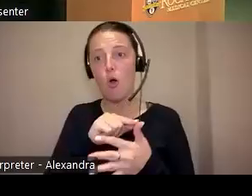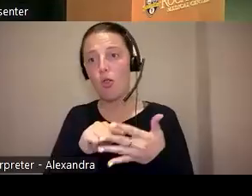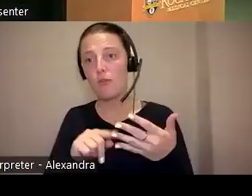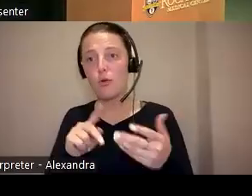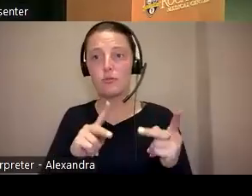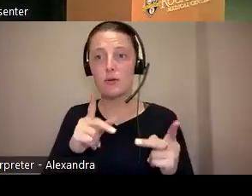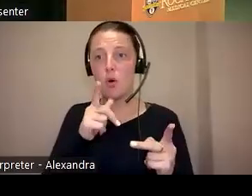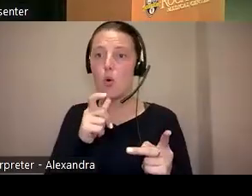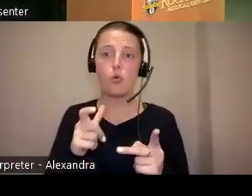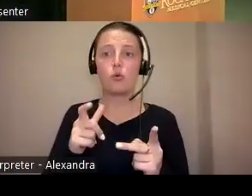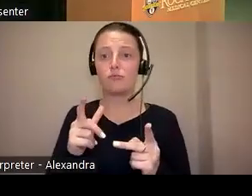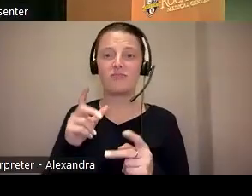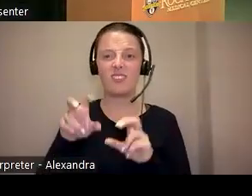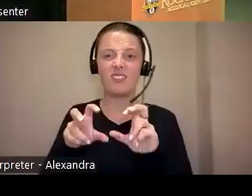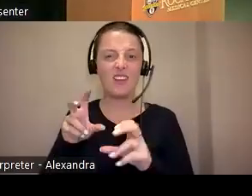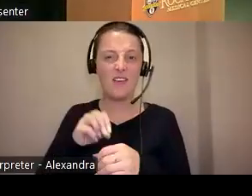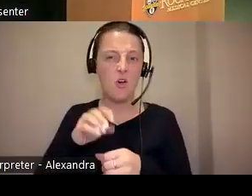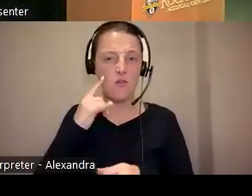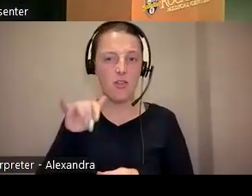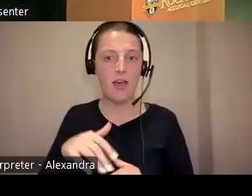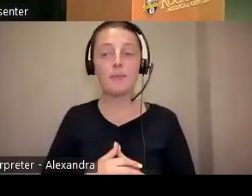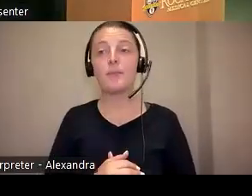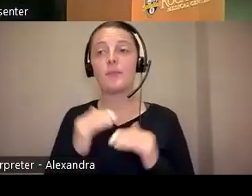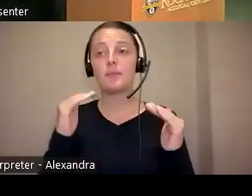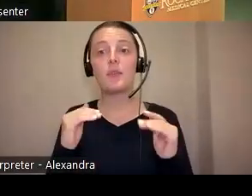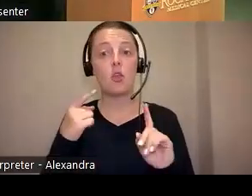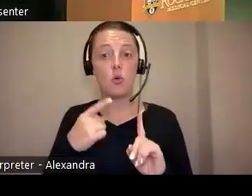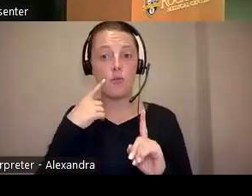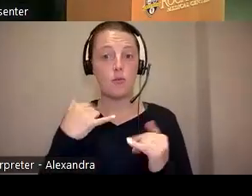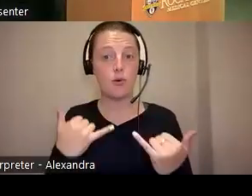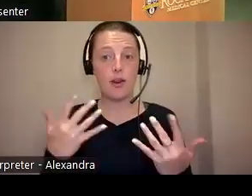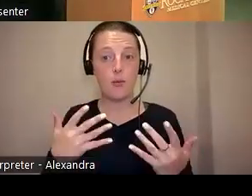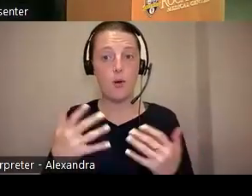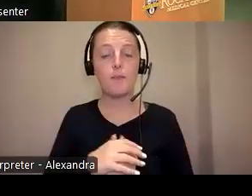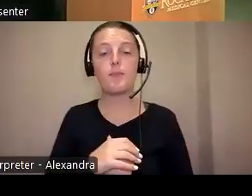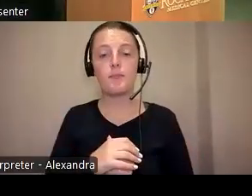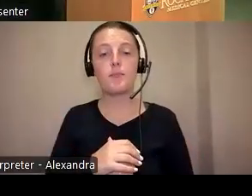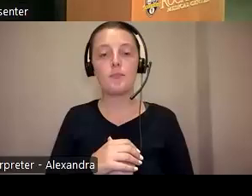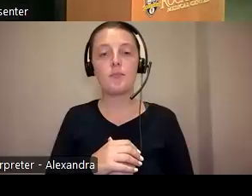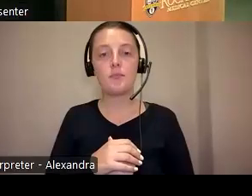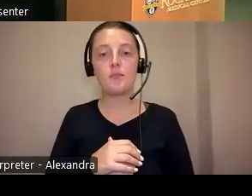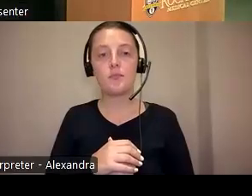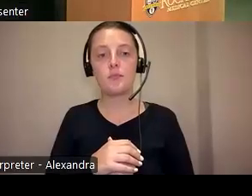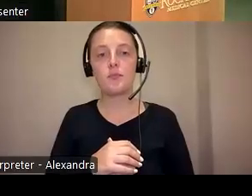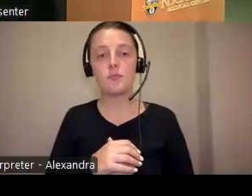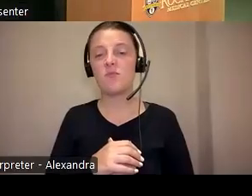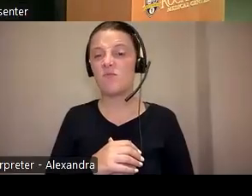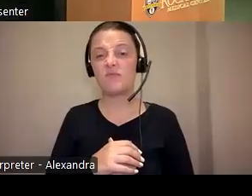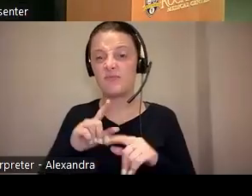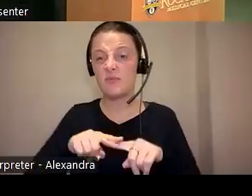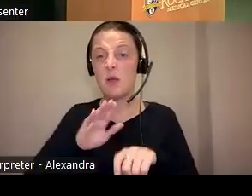Um the goals for today are really defined by all the panelists here. Our objectives are to